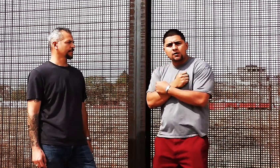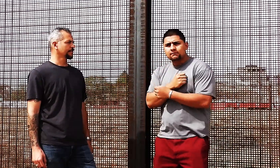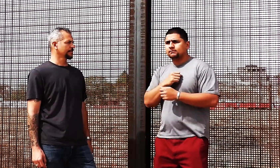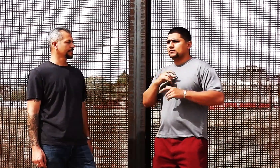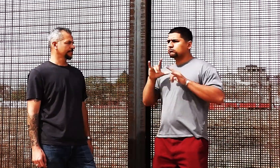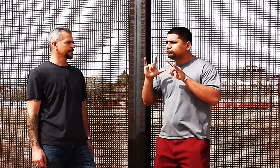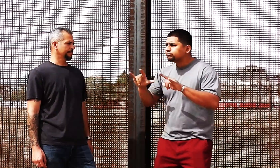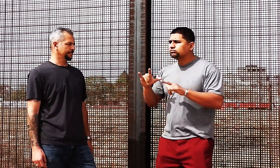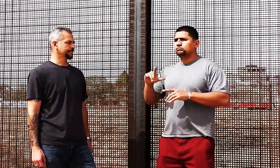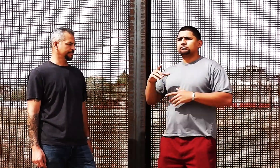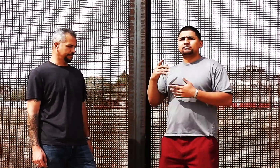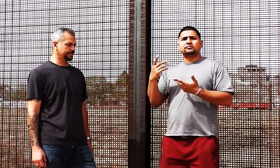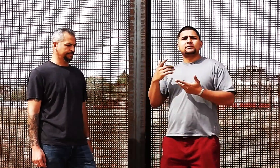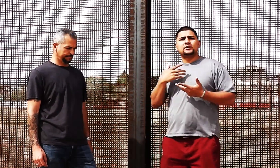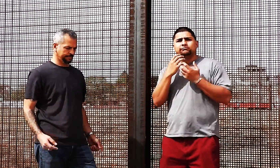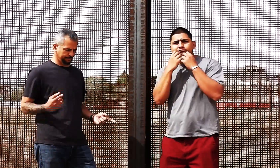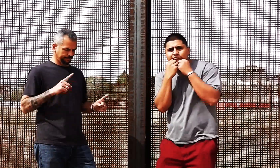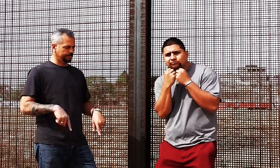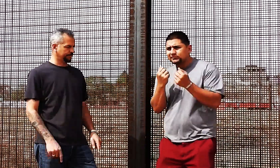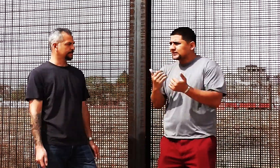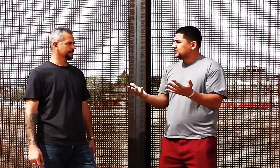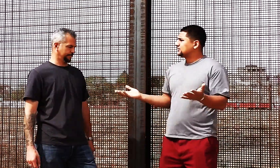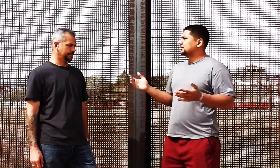We are people who love and cherish everything.